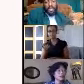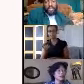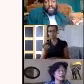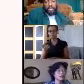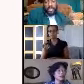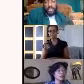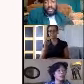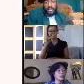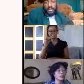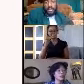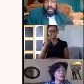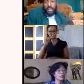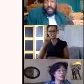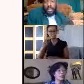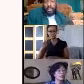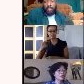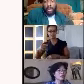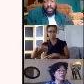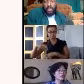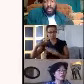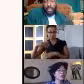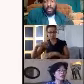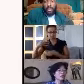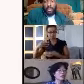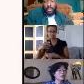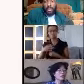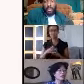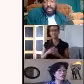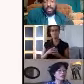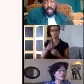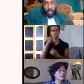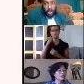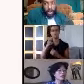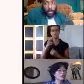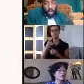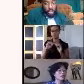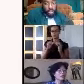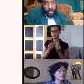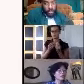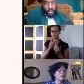that is deeply racist?” I think, sustainable I'm not sure, but it